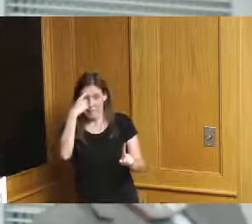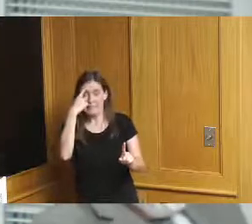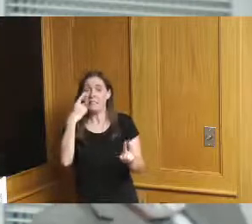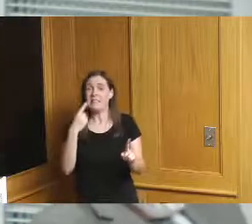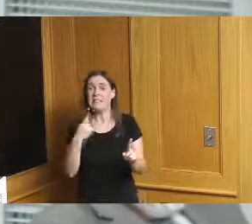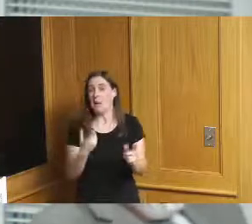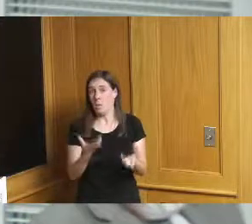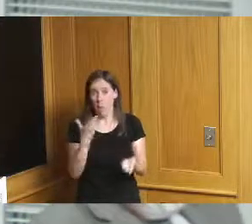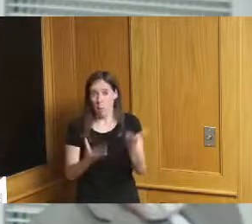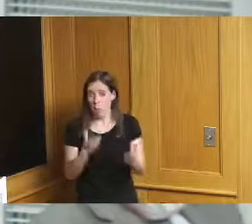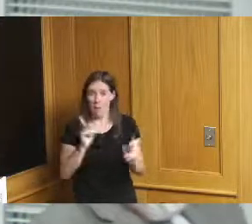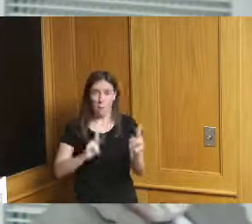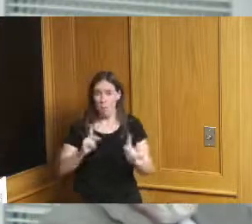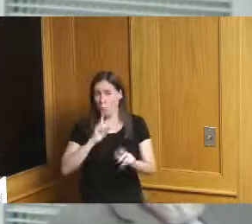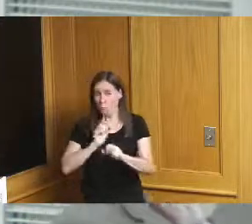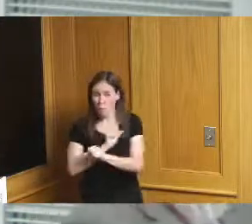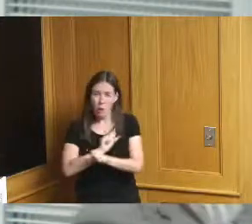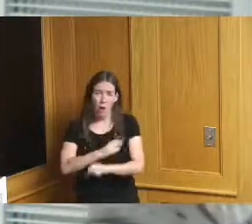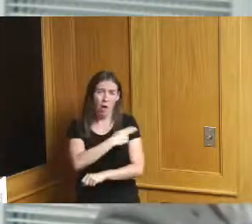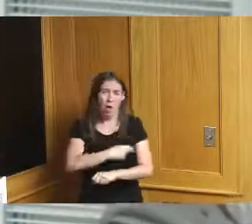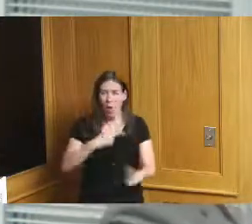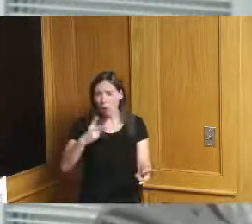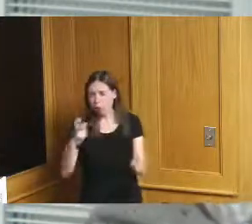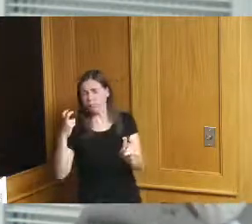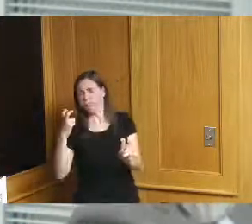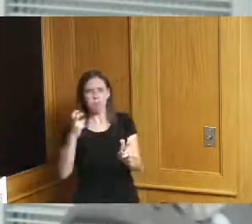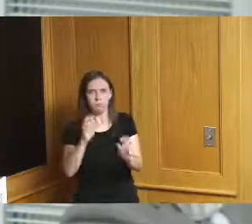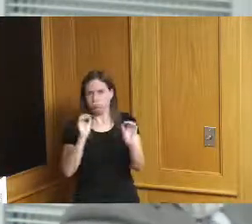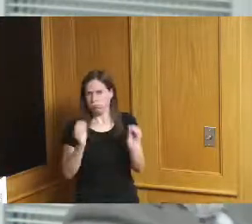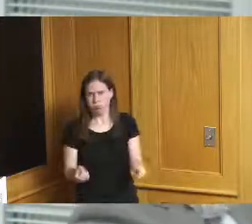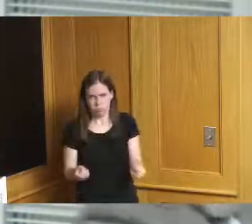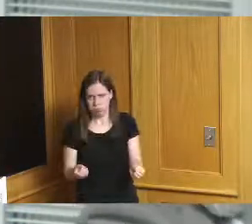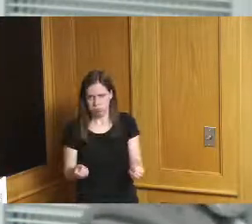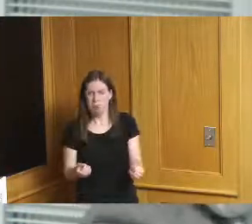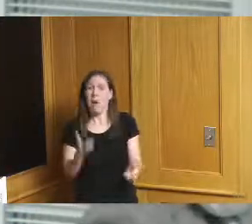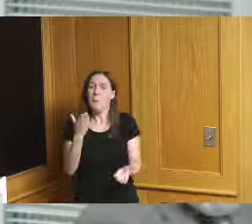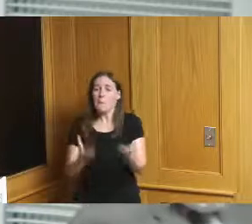them people tend not to get sick once they've been vaccinated the vaccine is very effective